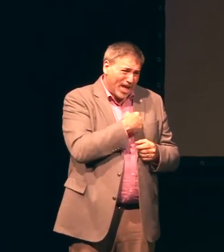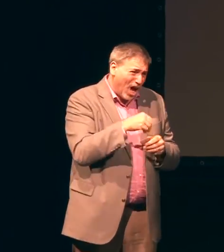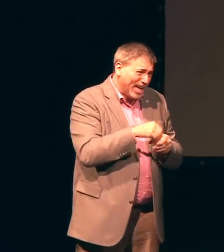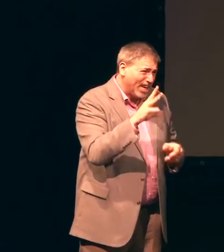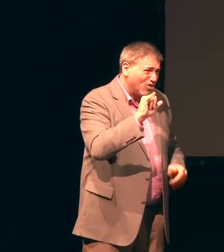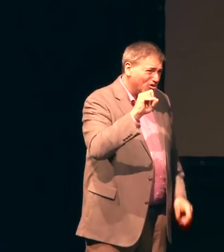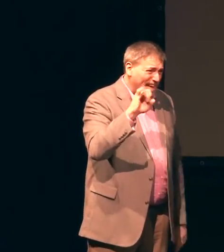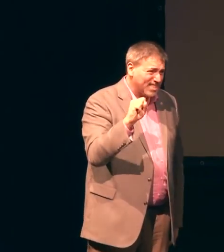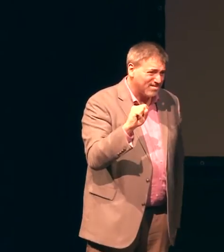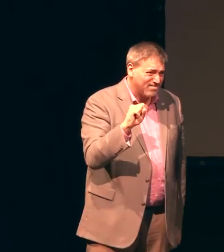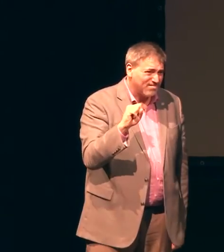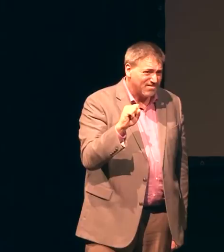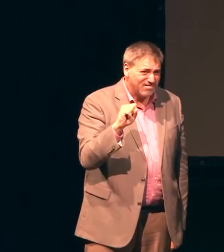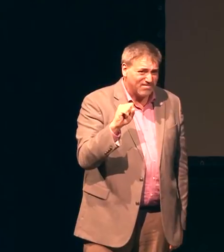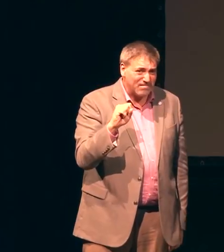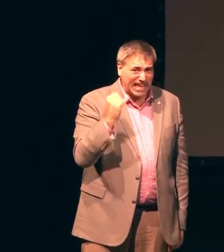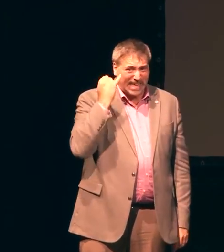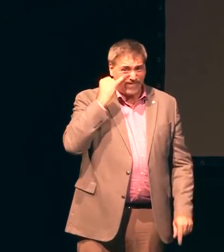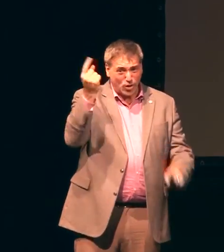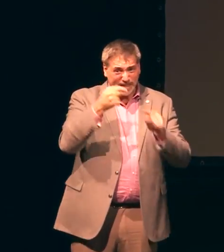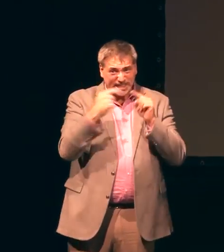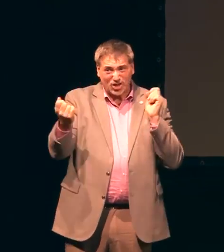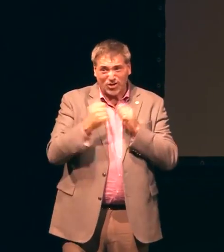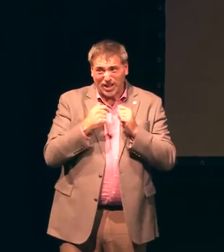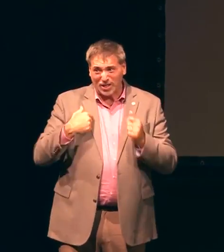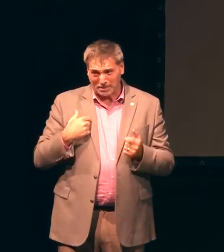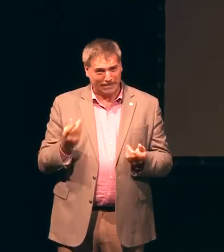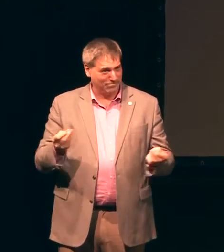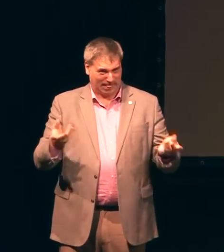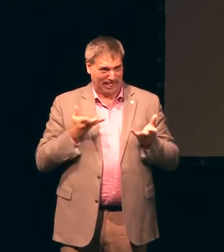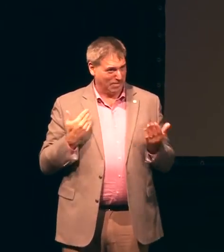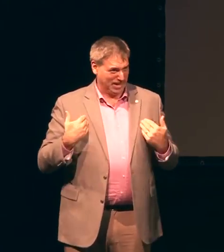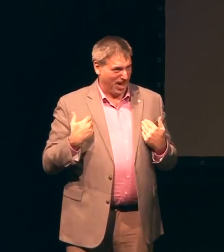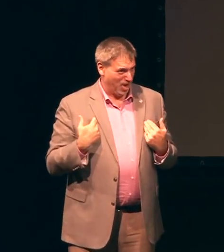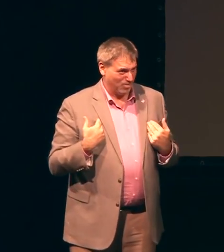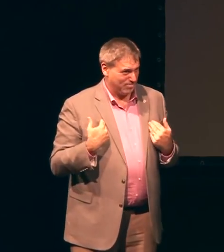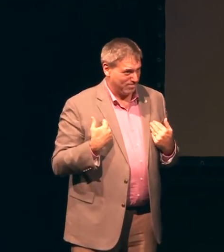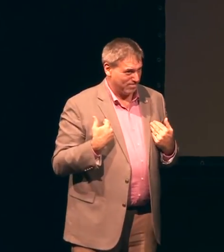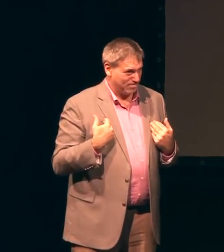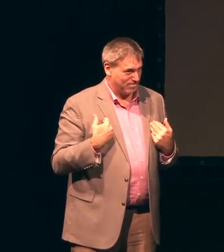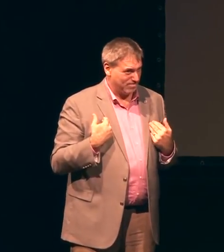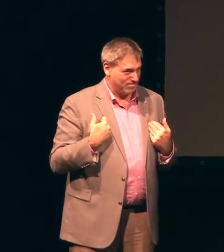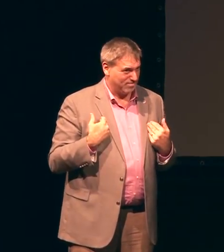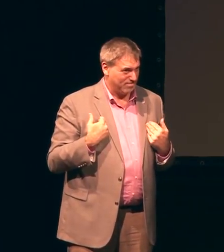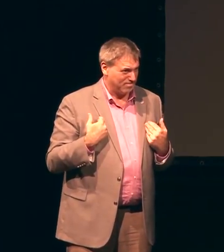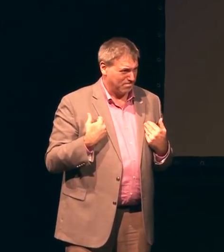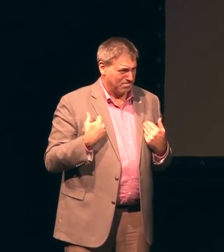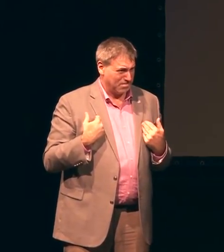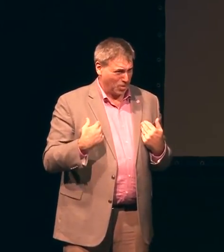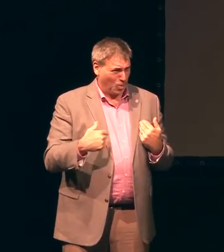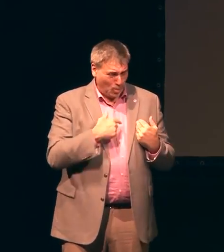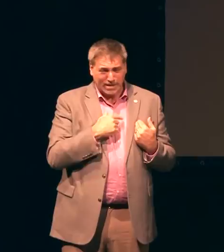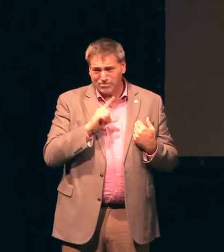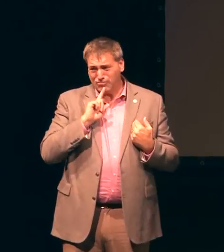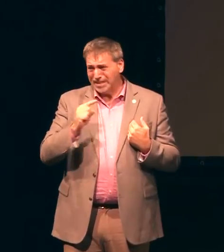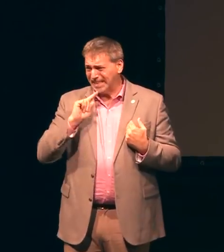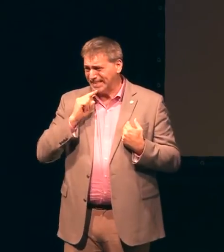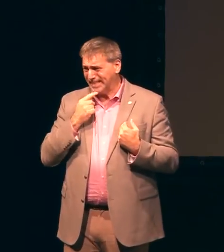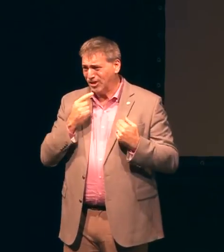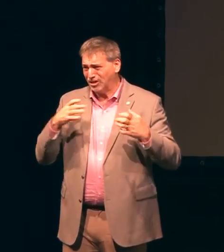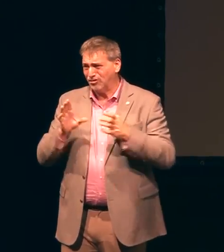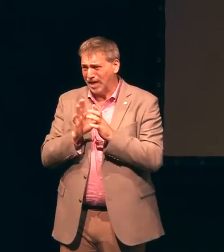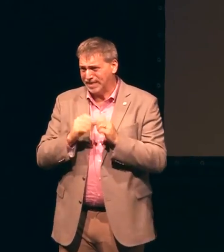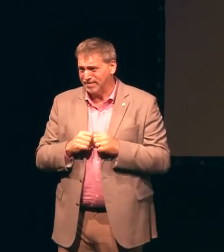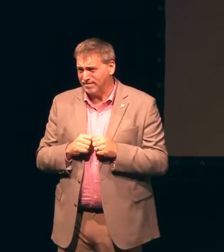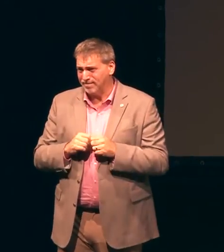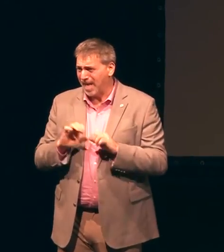community. We really are in crisis. If you disagree with me, let me know. We really are